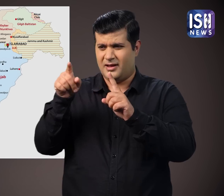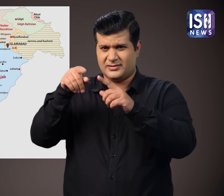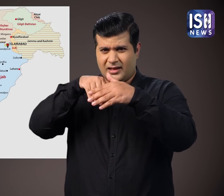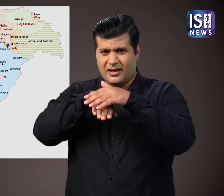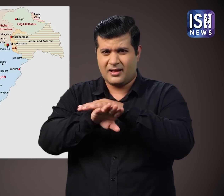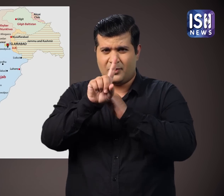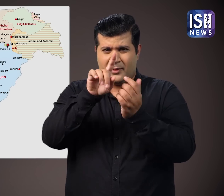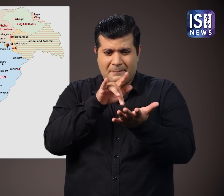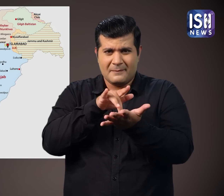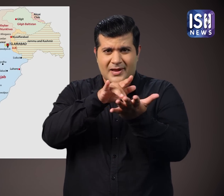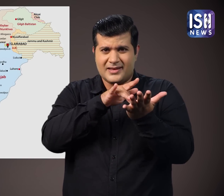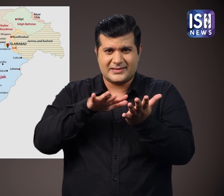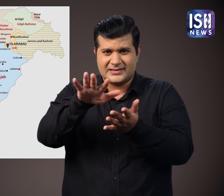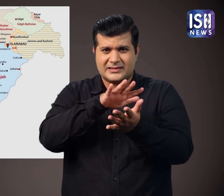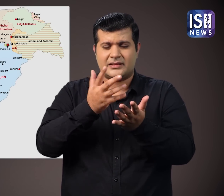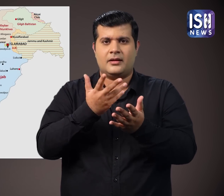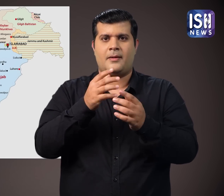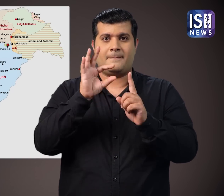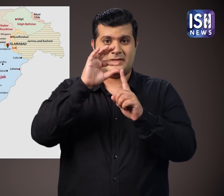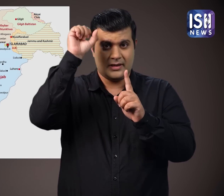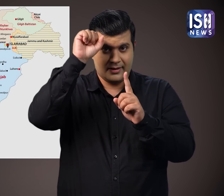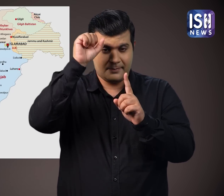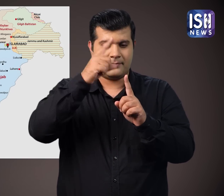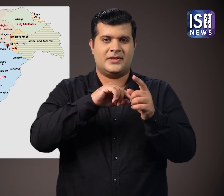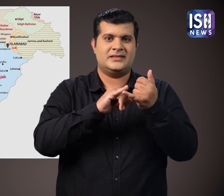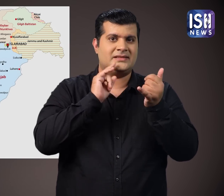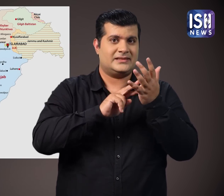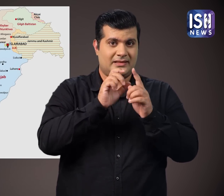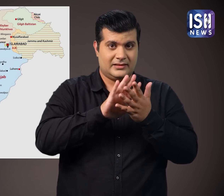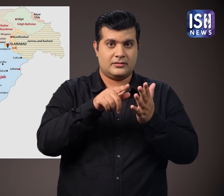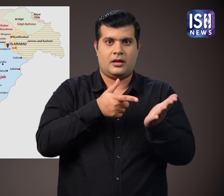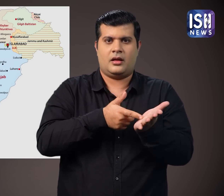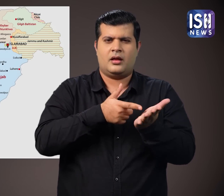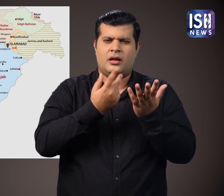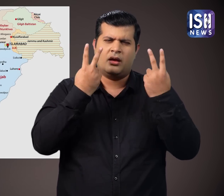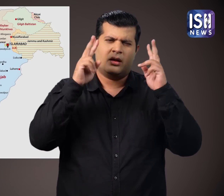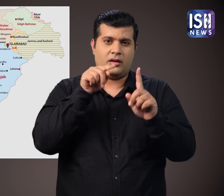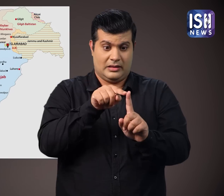In Pakistan, the provinces of Punjab and Sindh are home to vast agricultural fields.